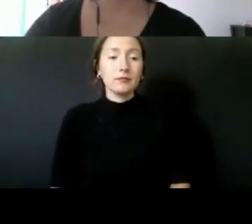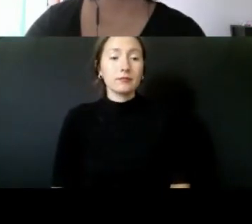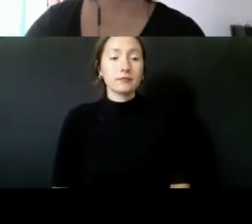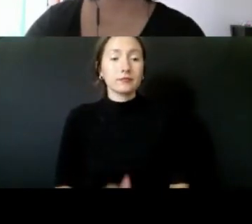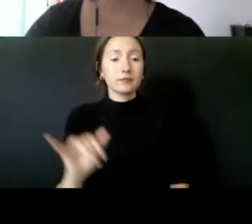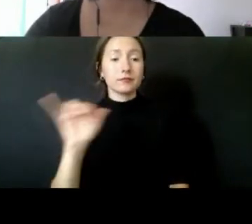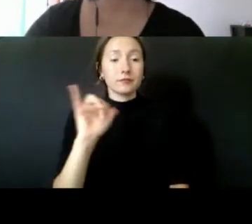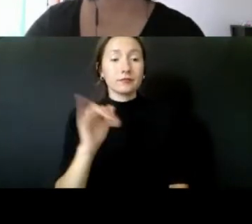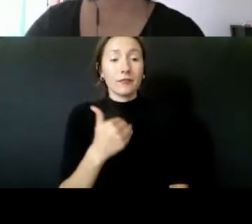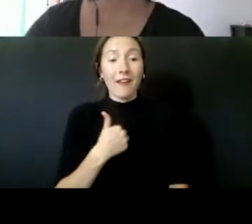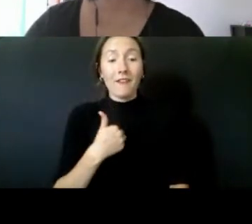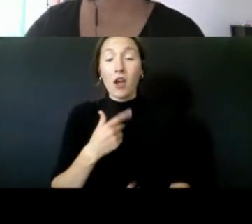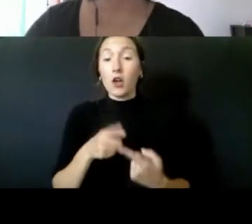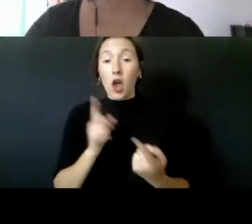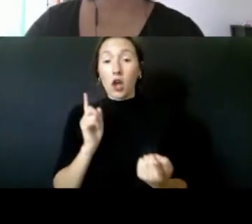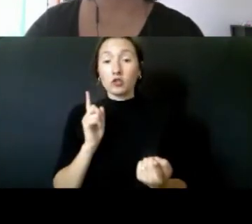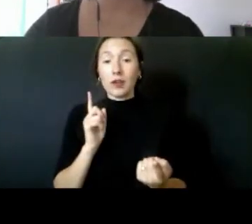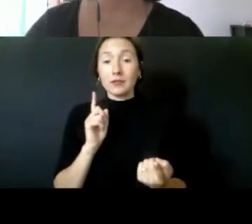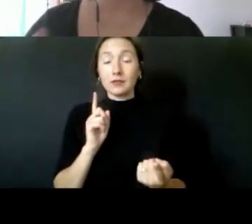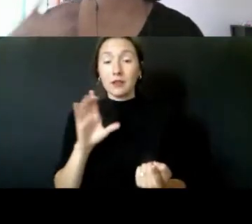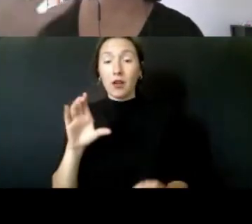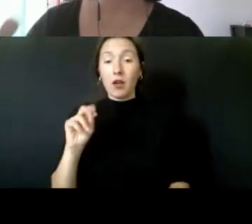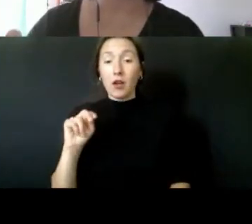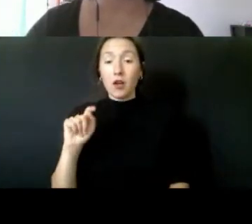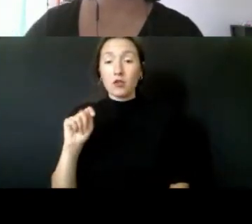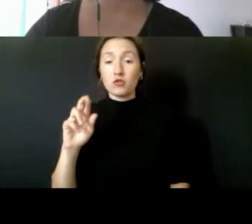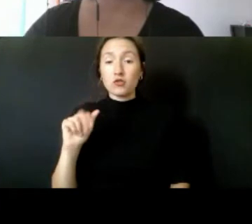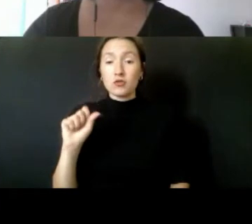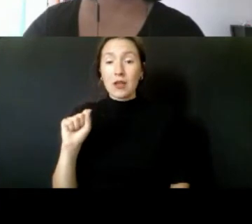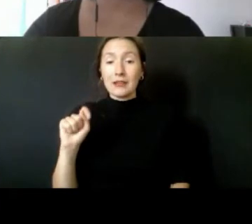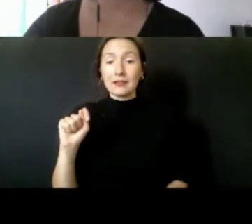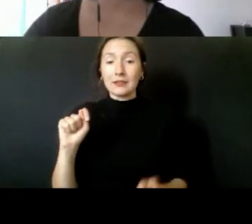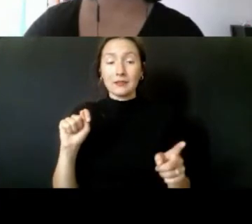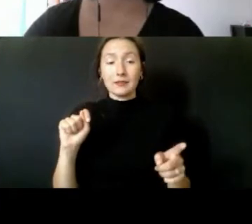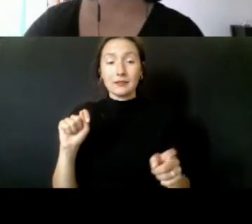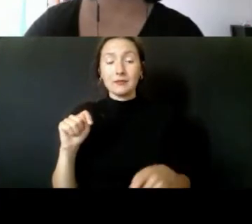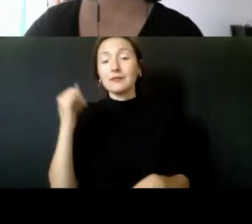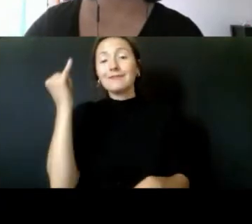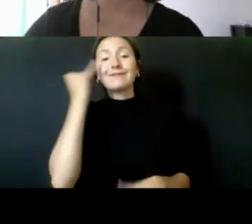in something one-on-one and that person needs high contrast you can use high contrast as well